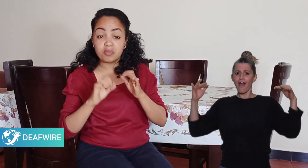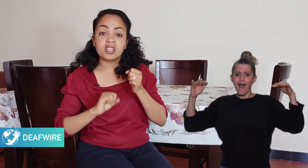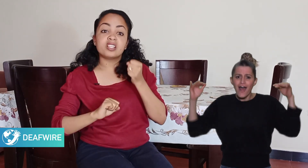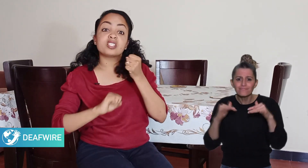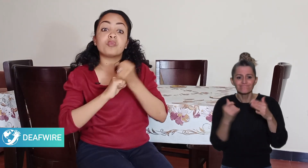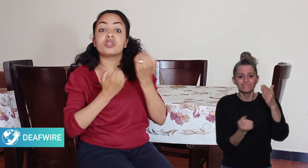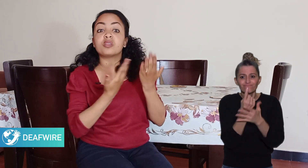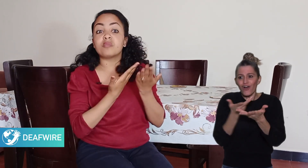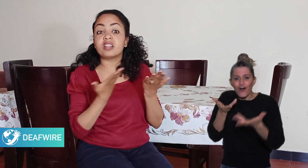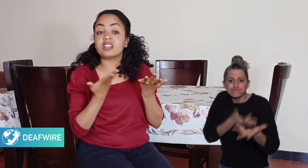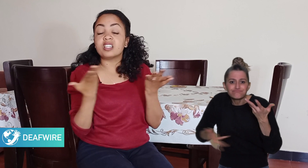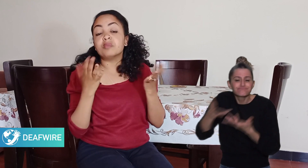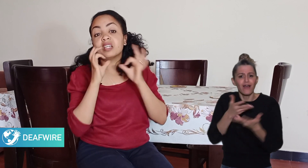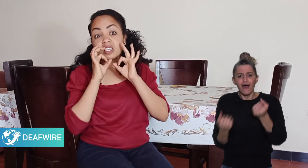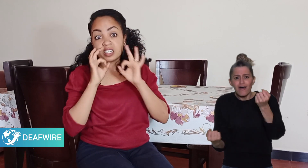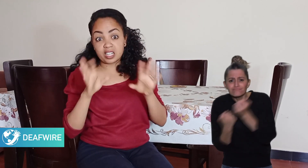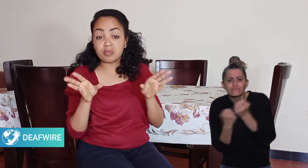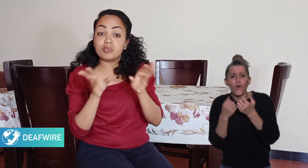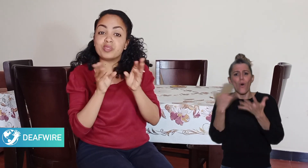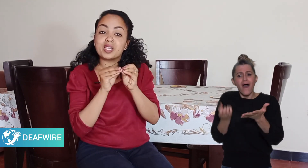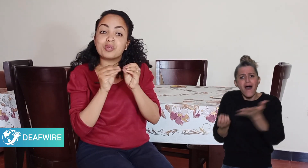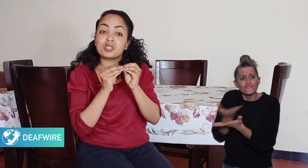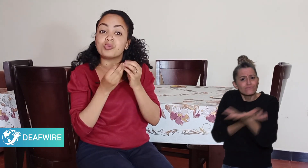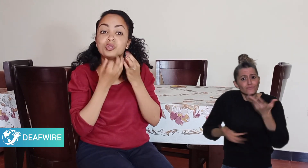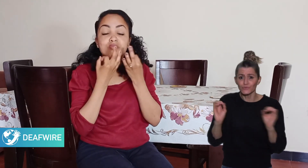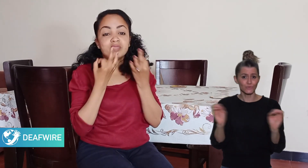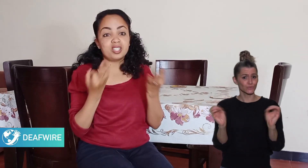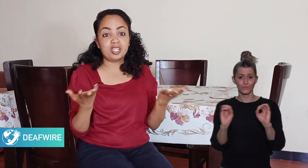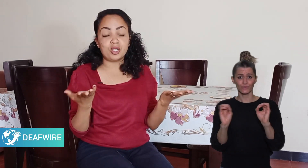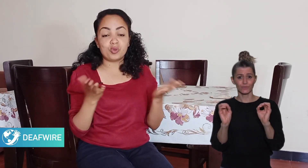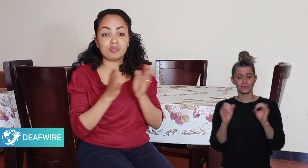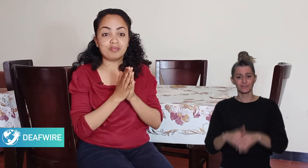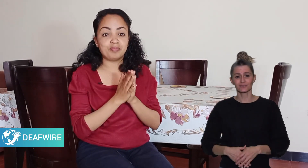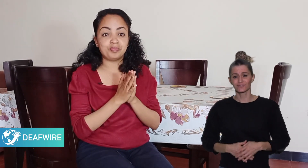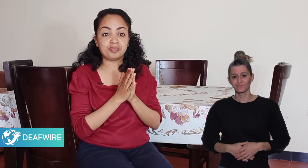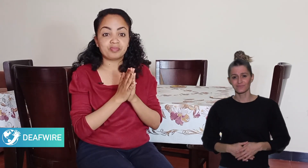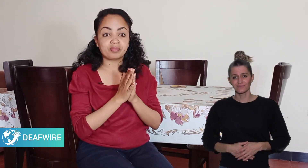gatherings, support or awareness.